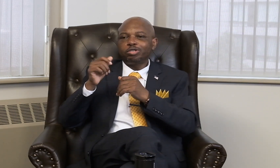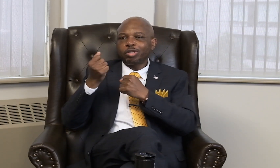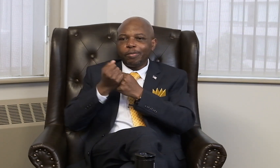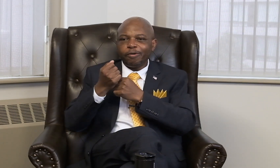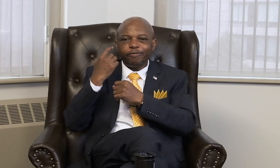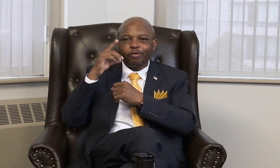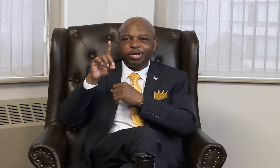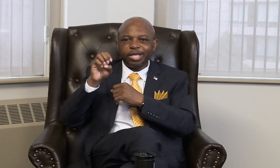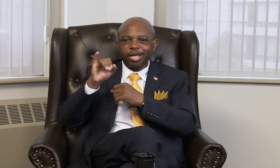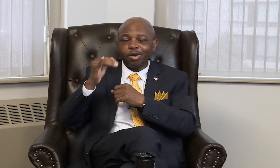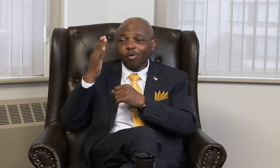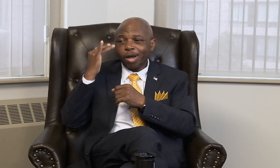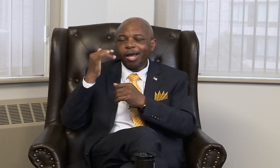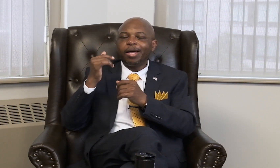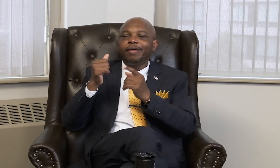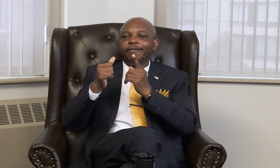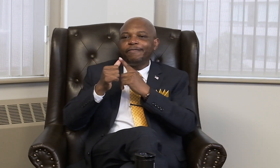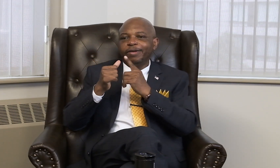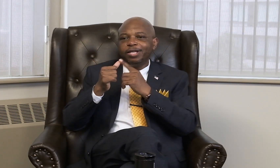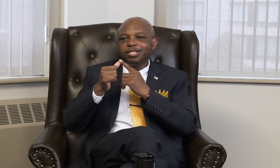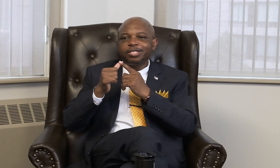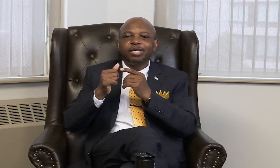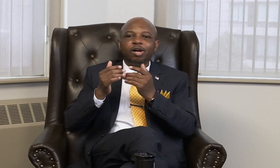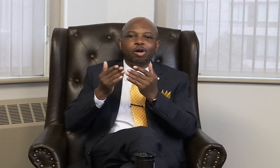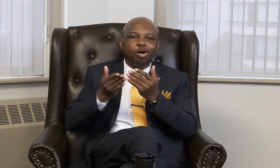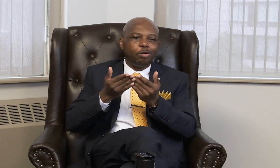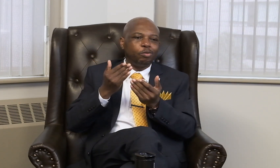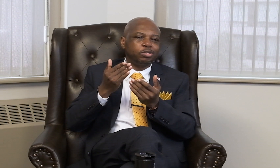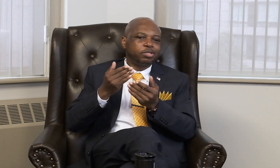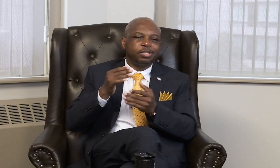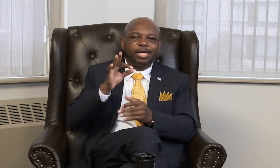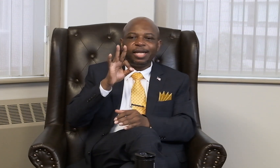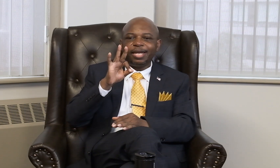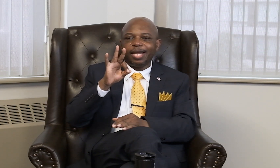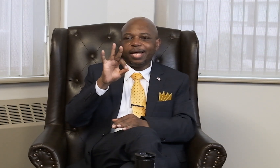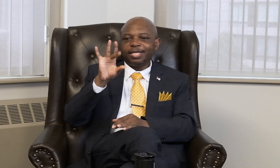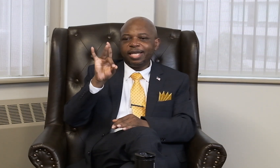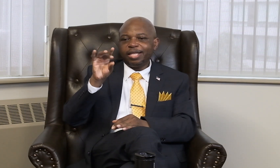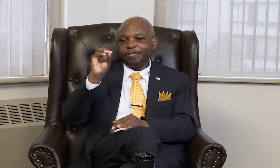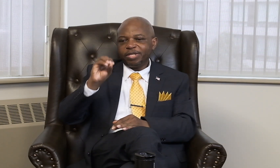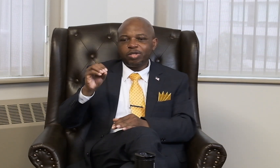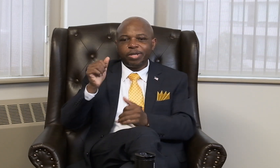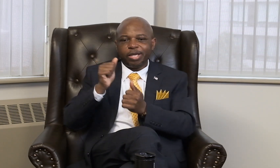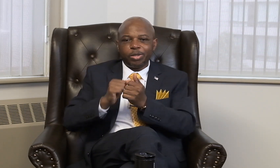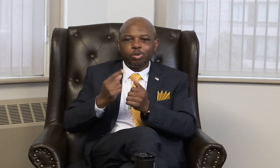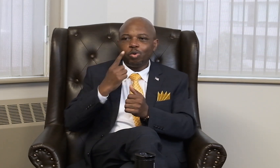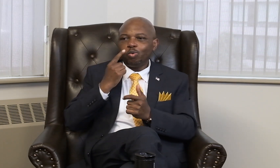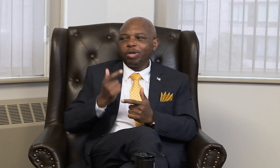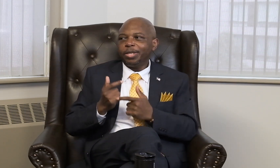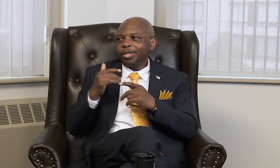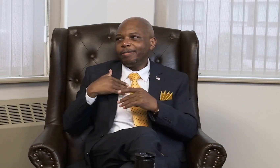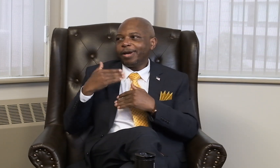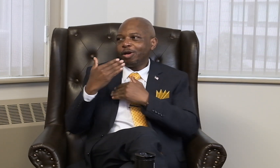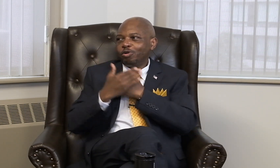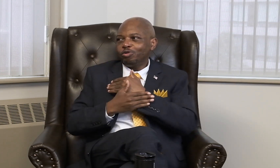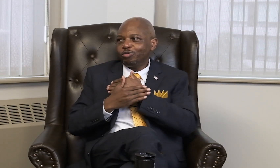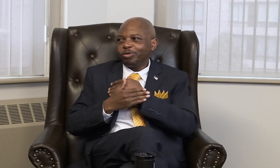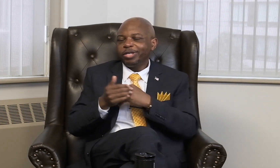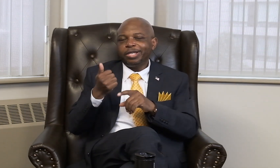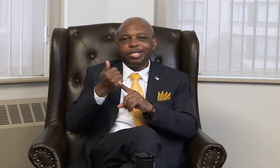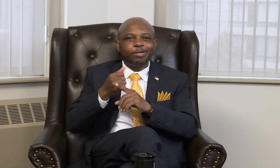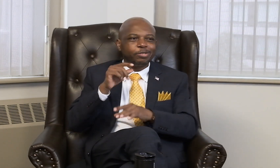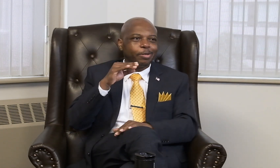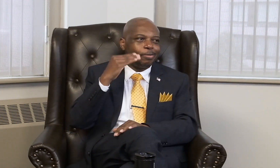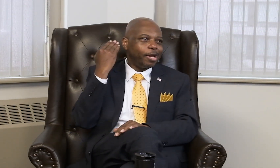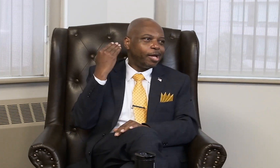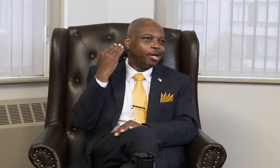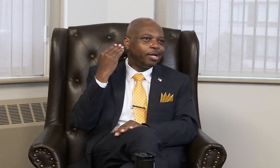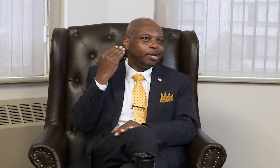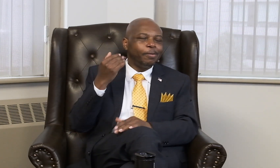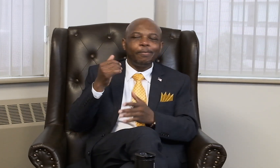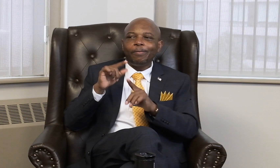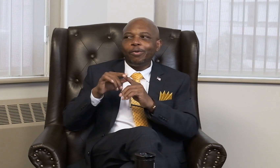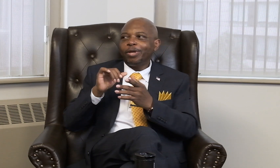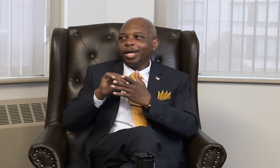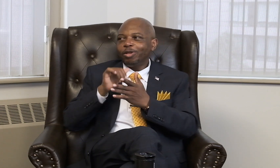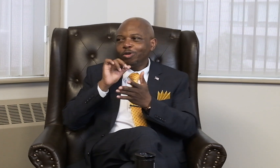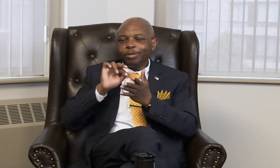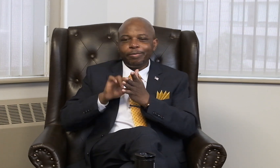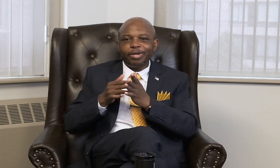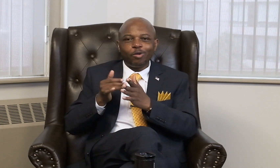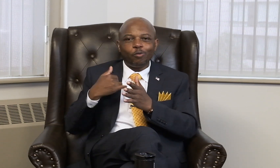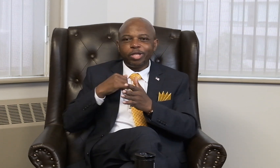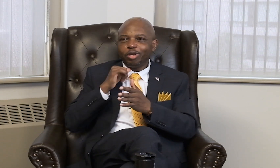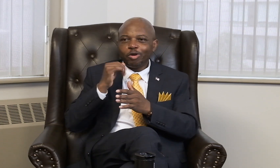are Black and so we don’t experience other types of discrimination on the basis of race,